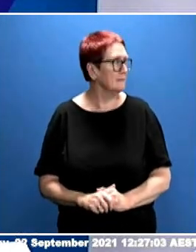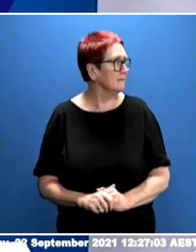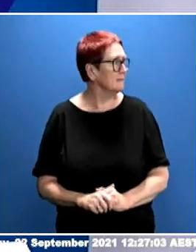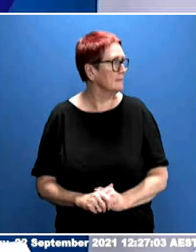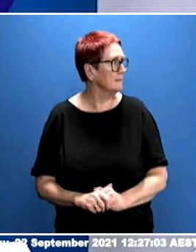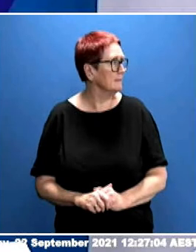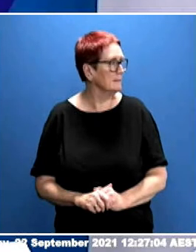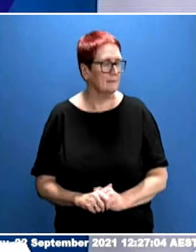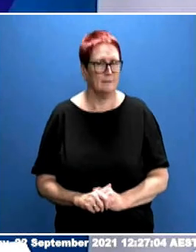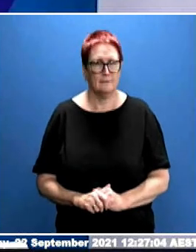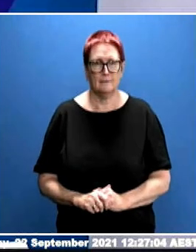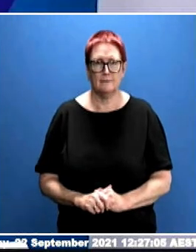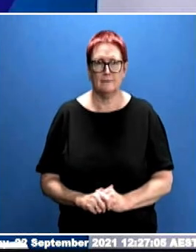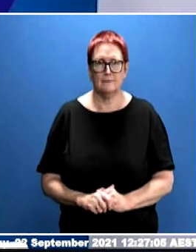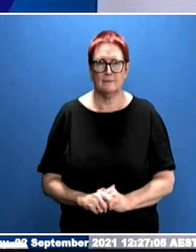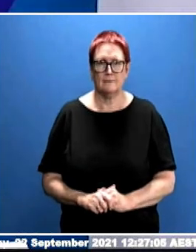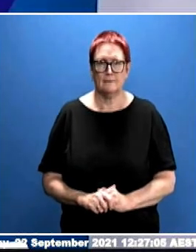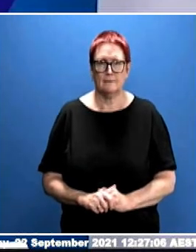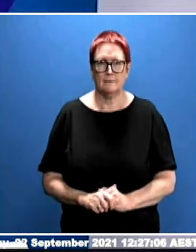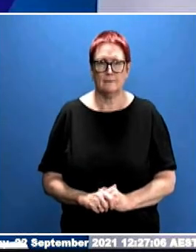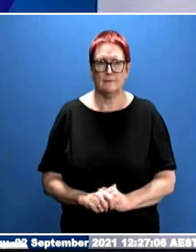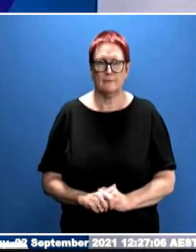If I could respond in relation to if it was not a public